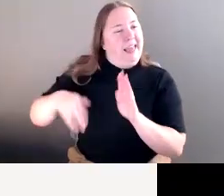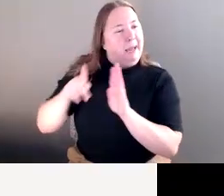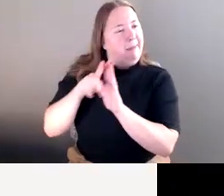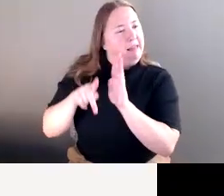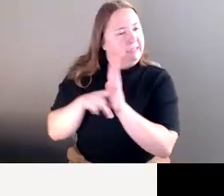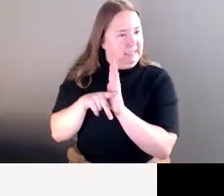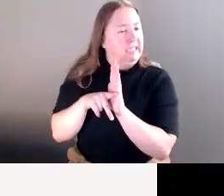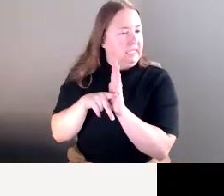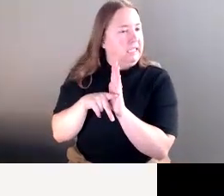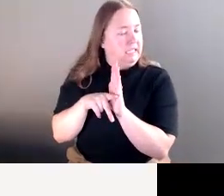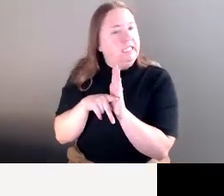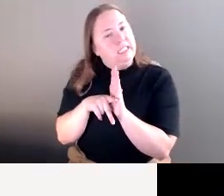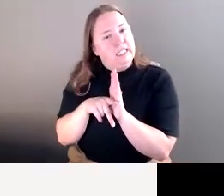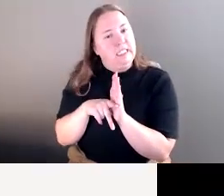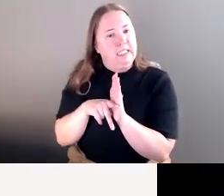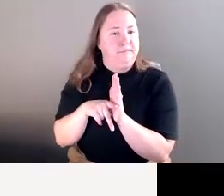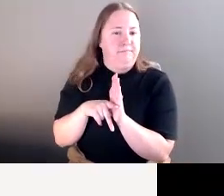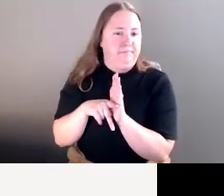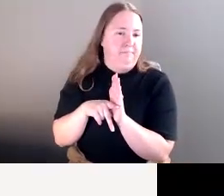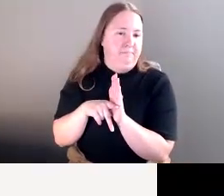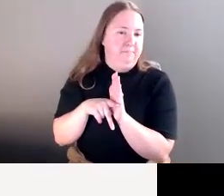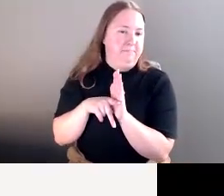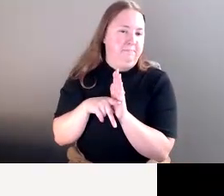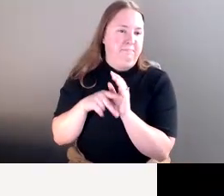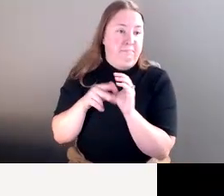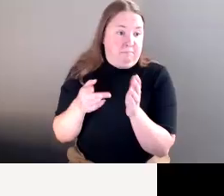it just, and there was no submissions or anything.